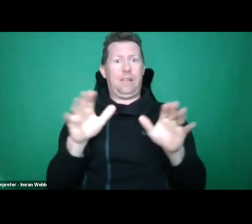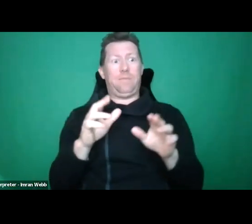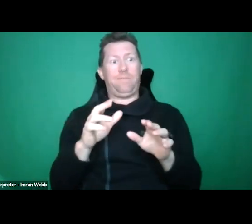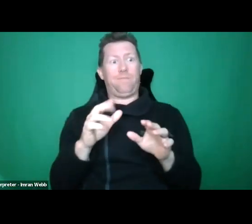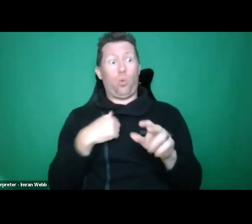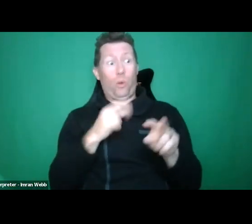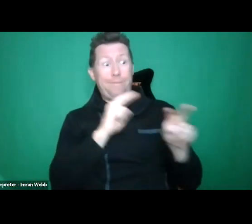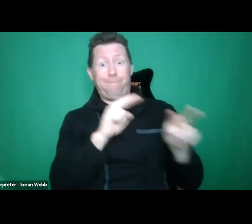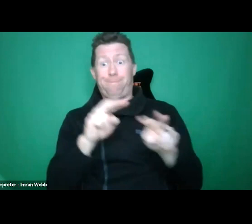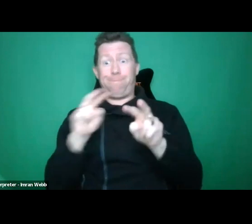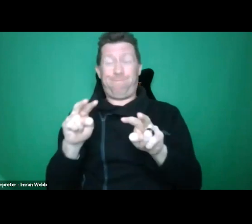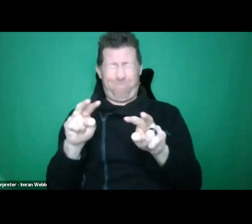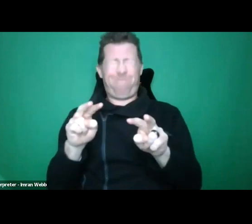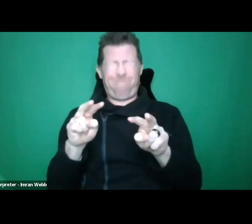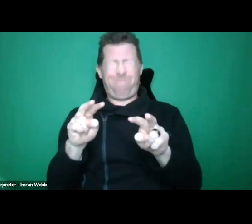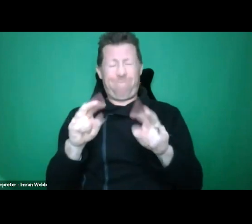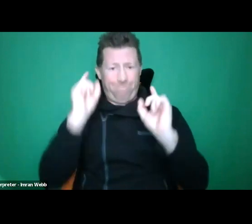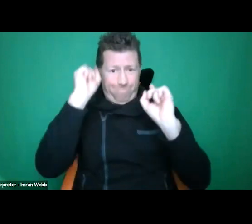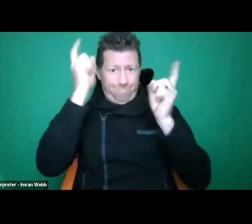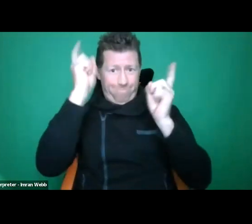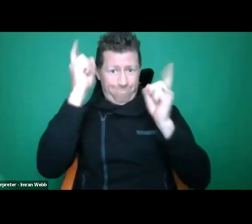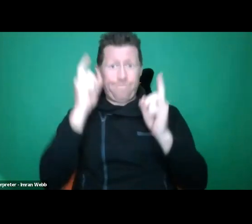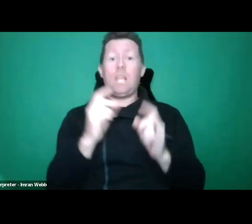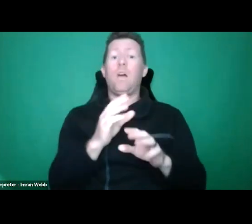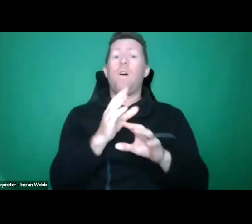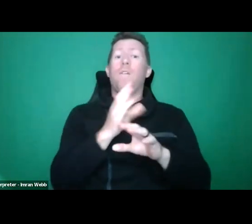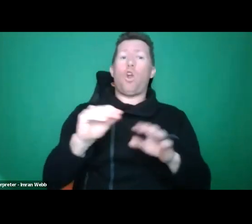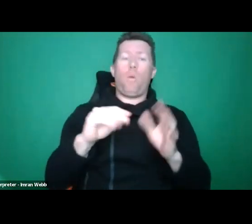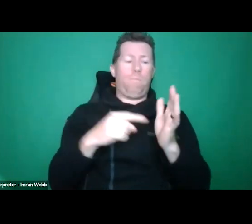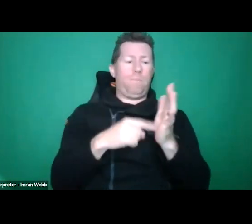given some of the testimony that occurred in the Royal Commission into Violence,